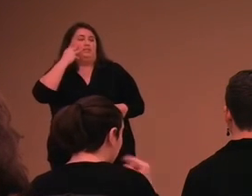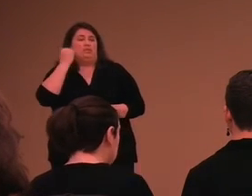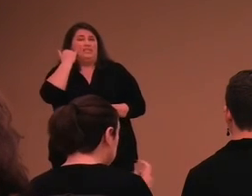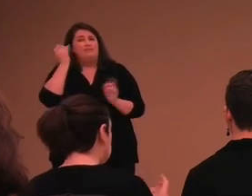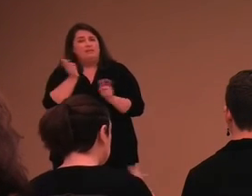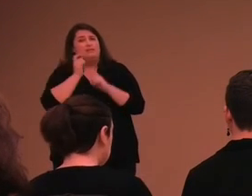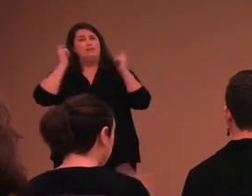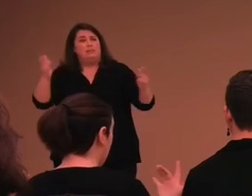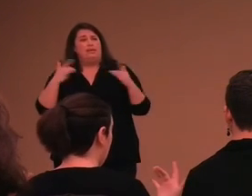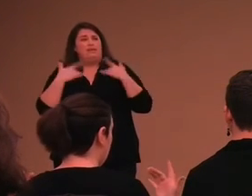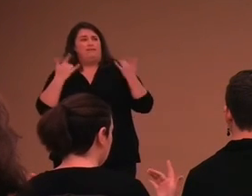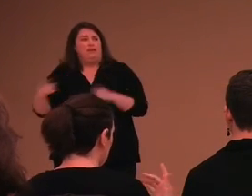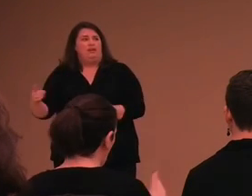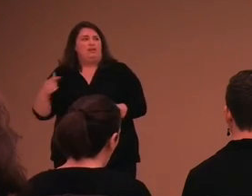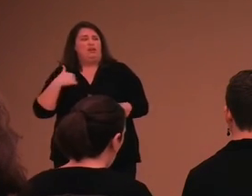You're like this is going to be so massive